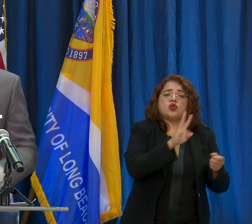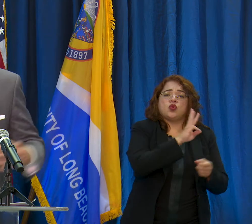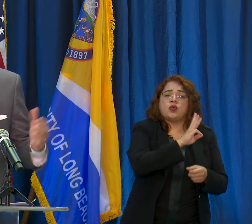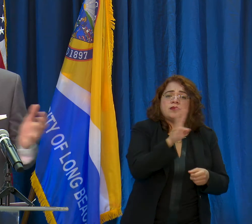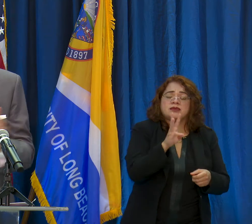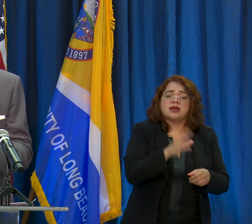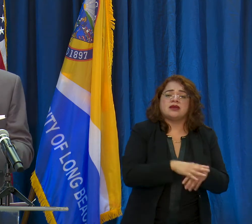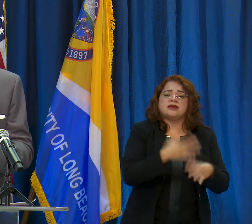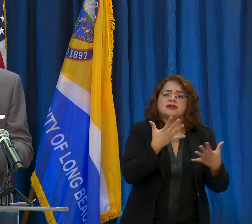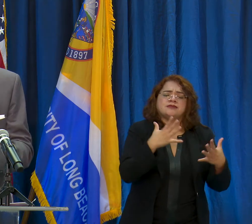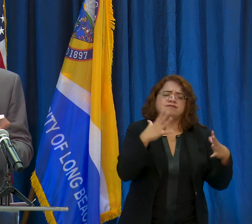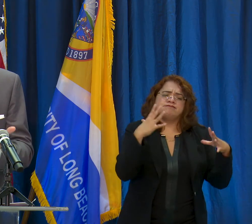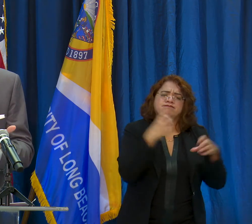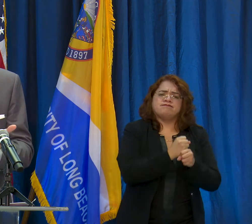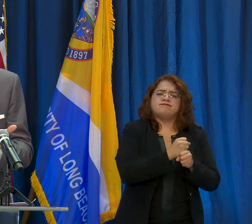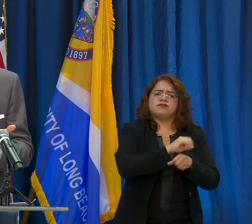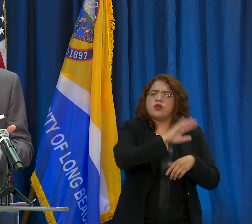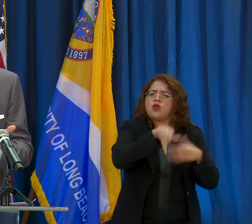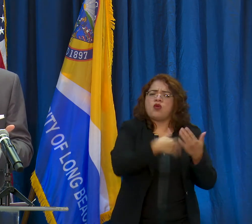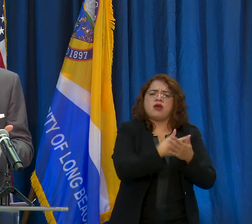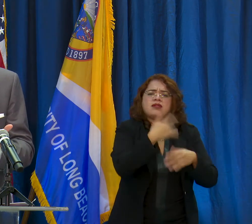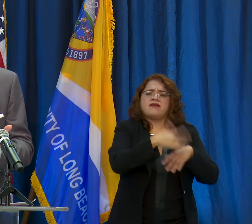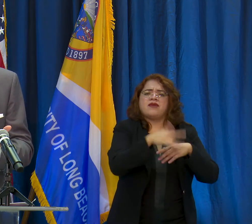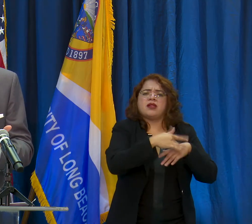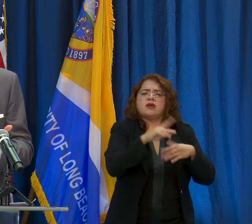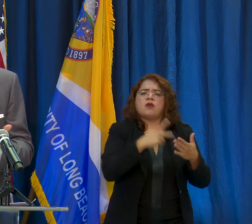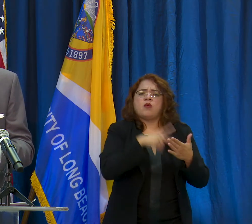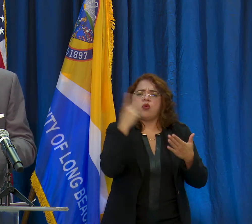which summarizes all of the available programs that I just described, so you